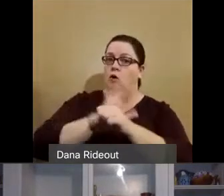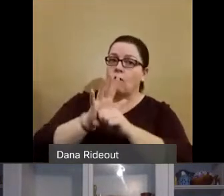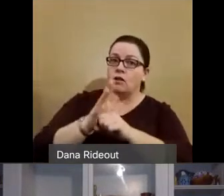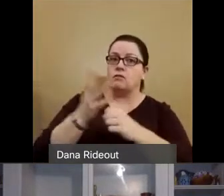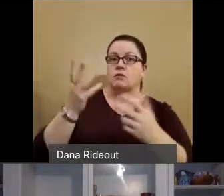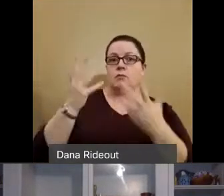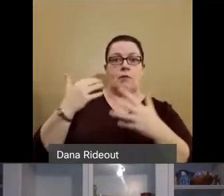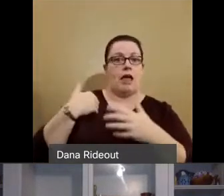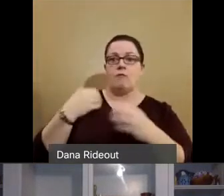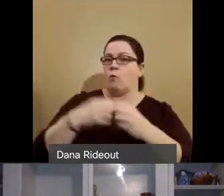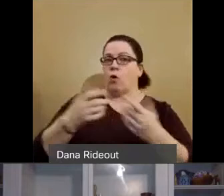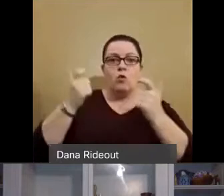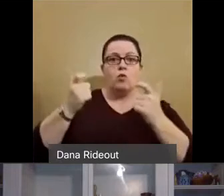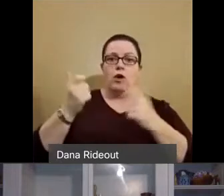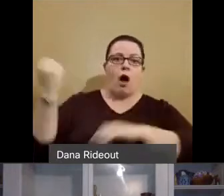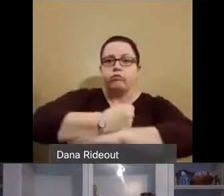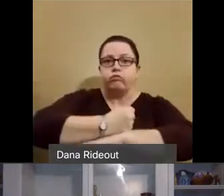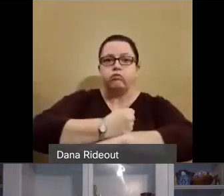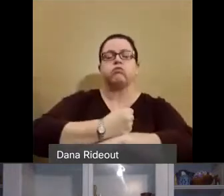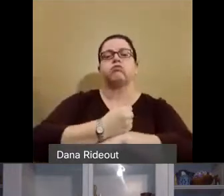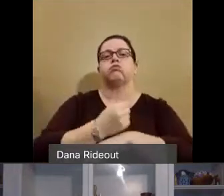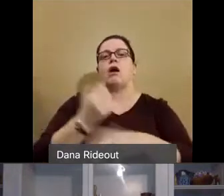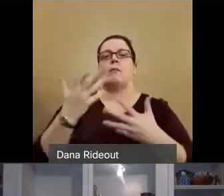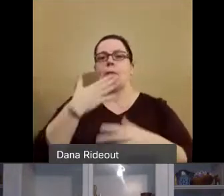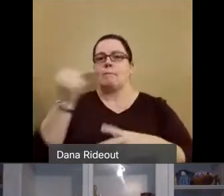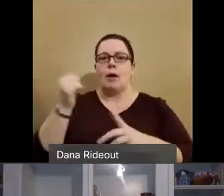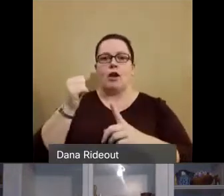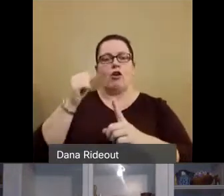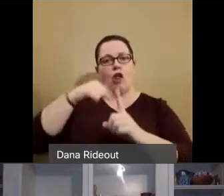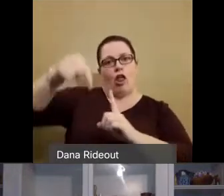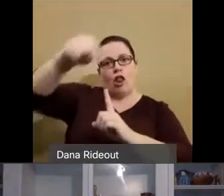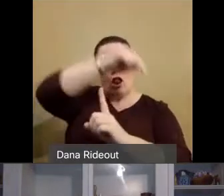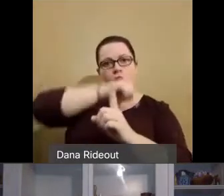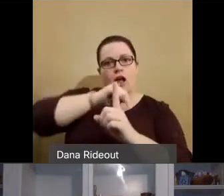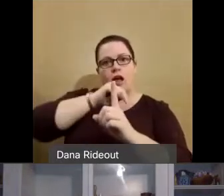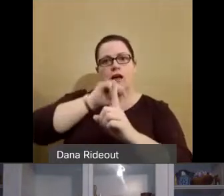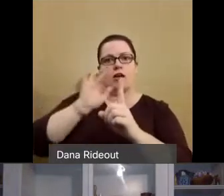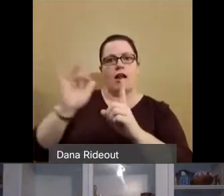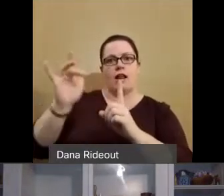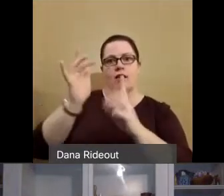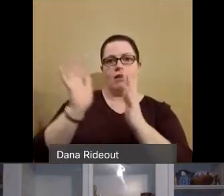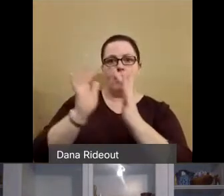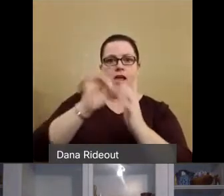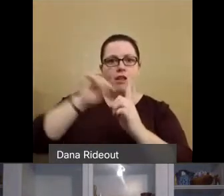locked down huge tracing systems that captured personal data and shut down borders.